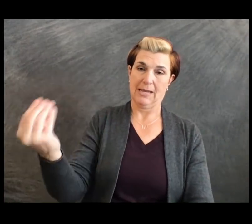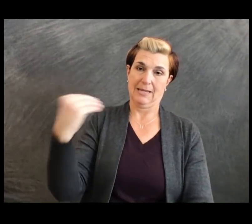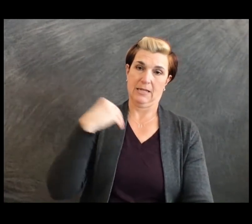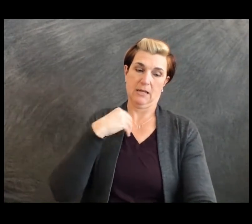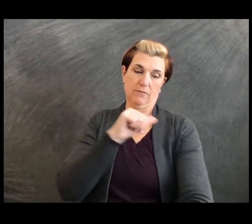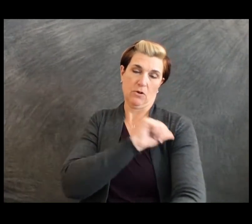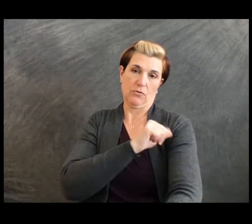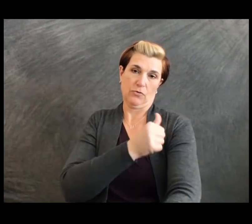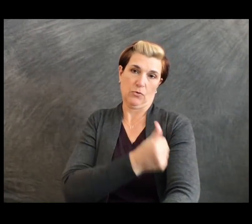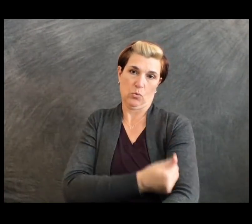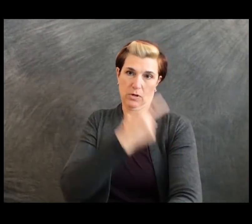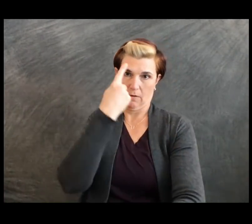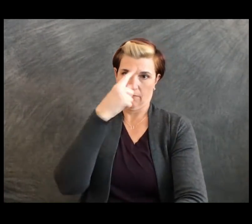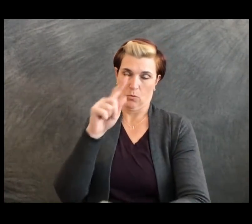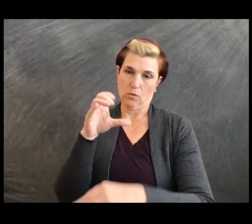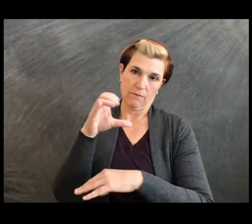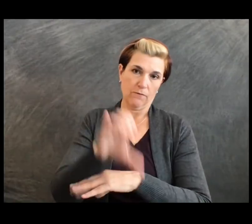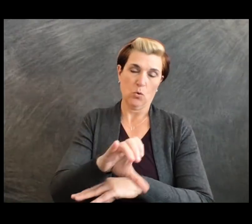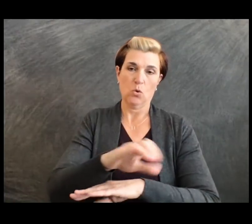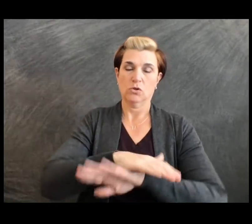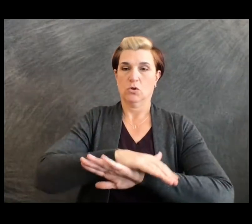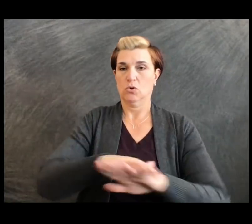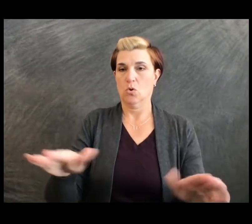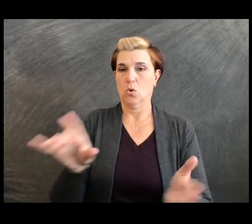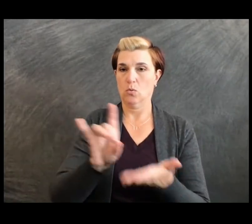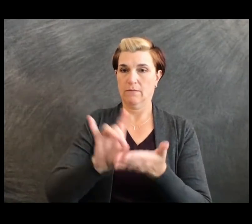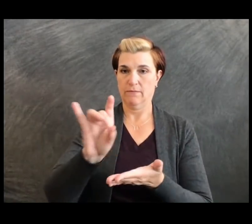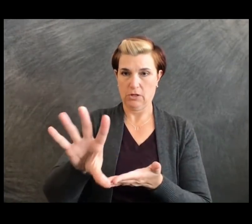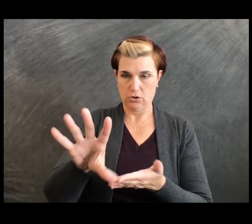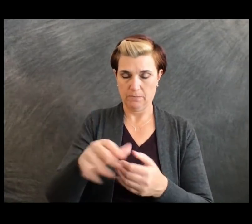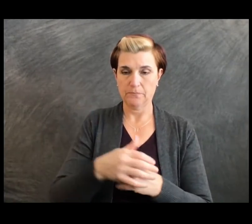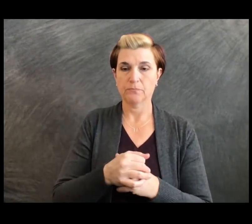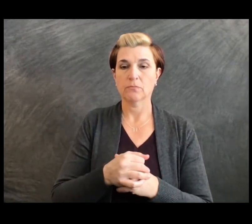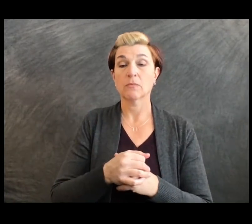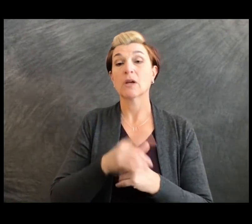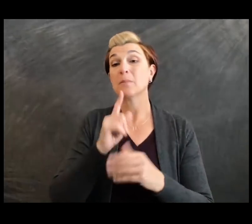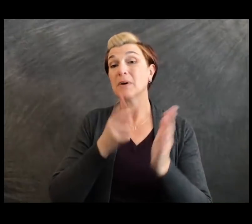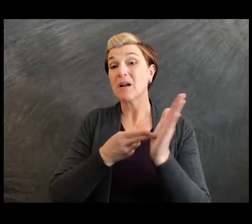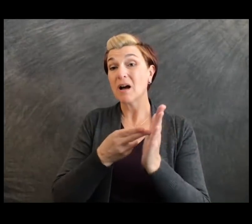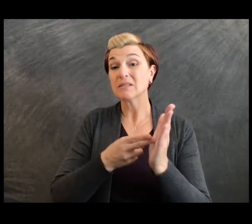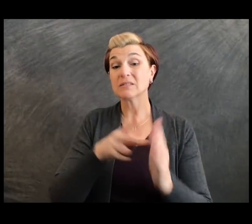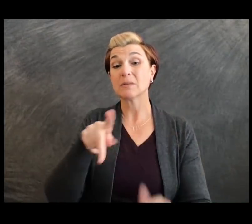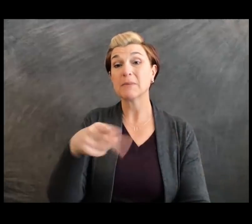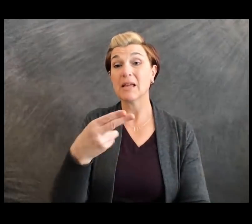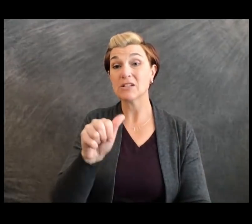of the PHAs are run by people who actually care about other people so we